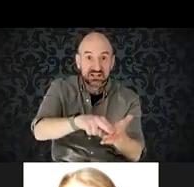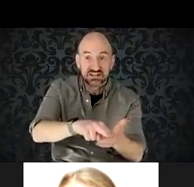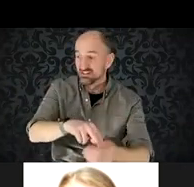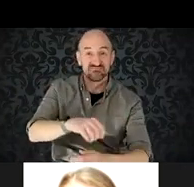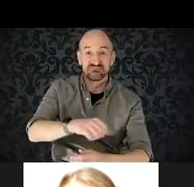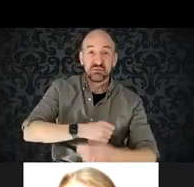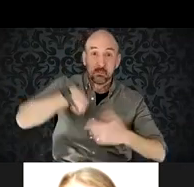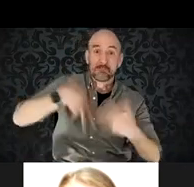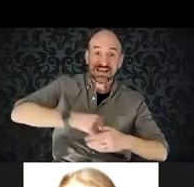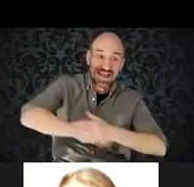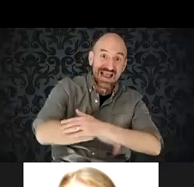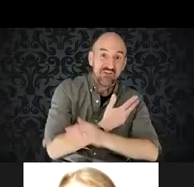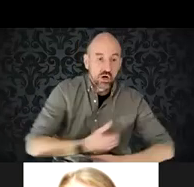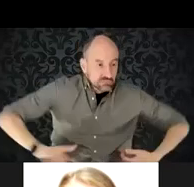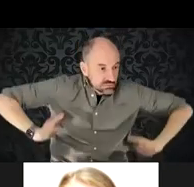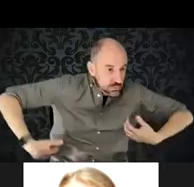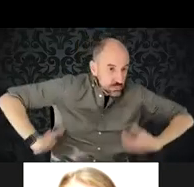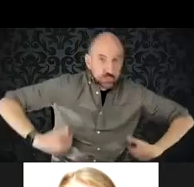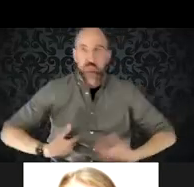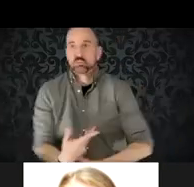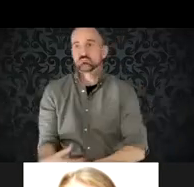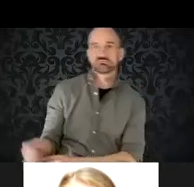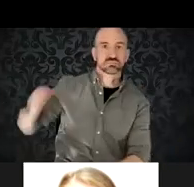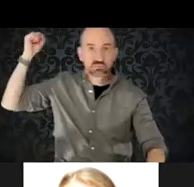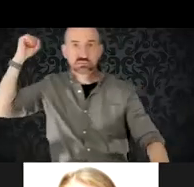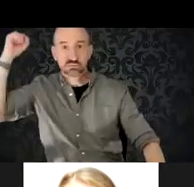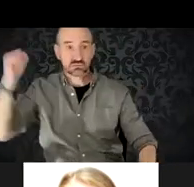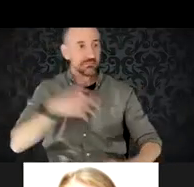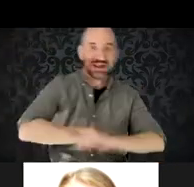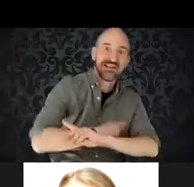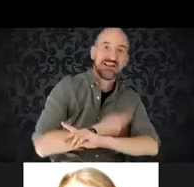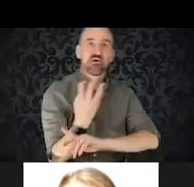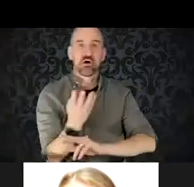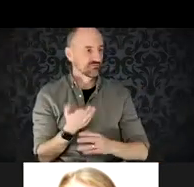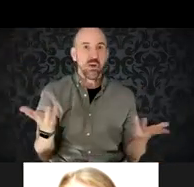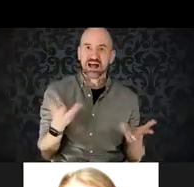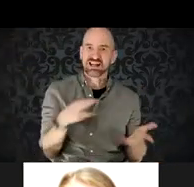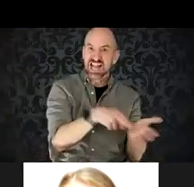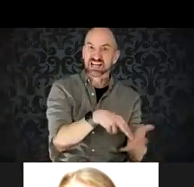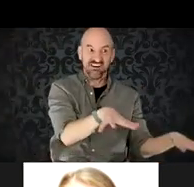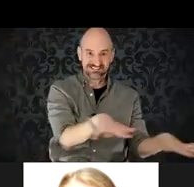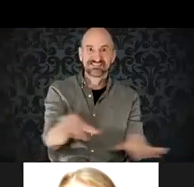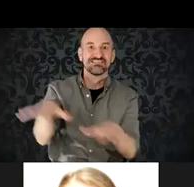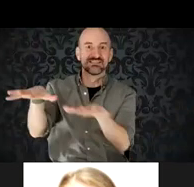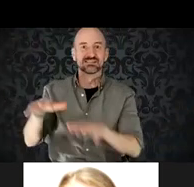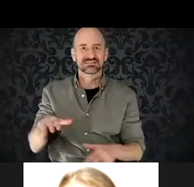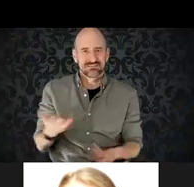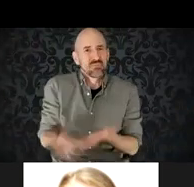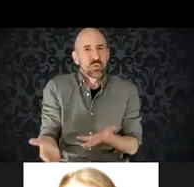other words, nature helps us to regain composure, calmness, clarity of thought and helps us to regain our empathy and hope. Even